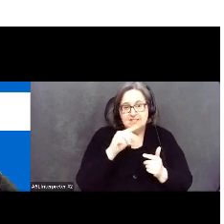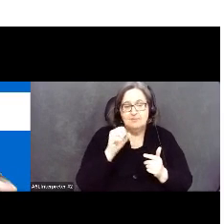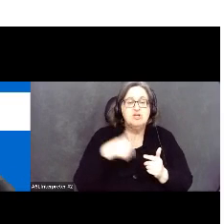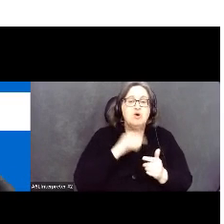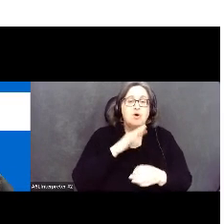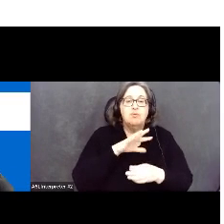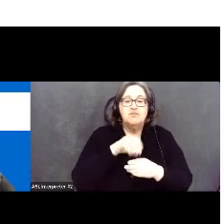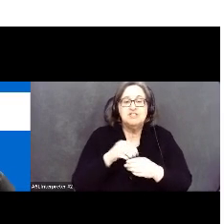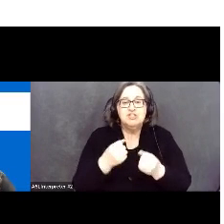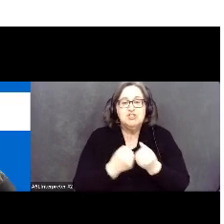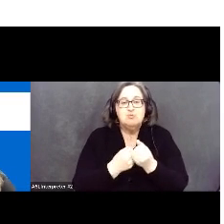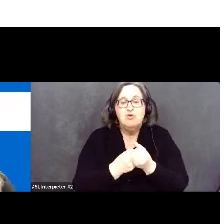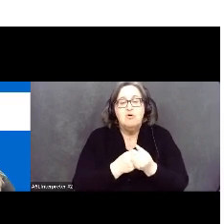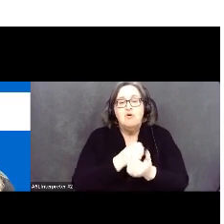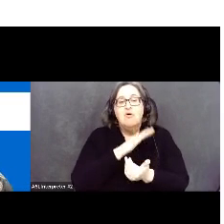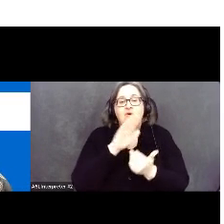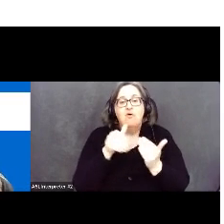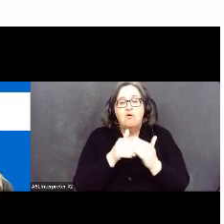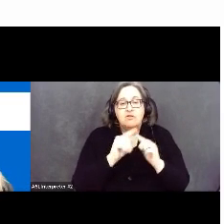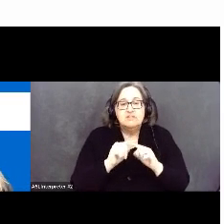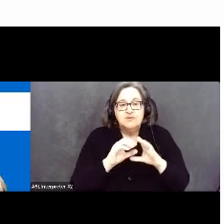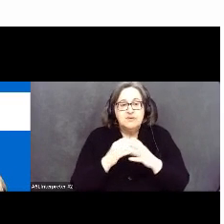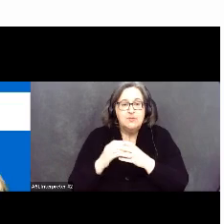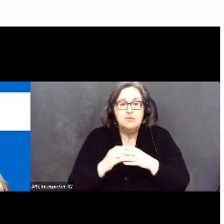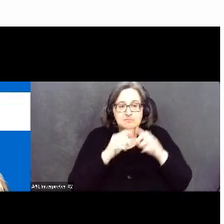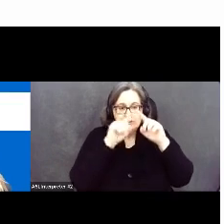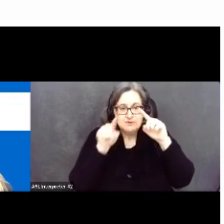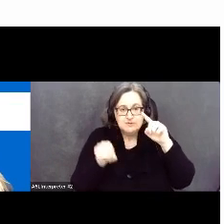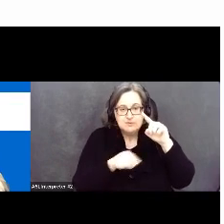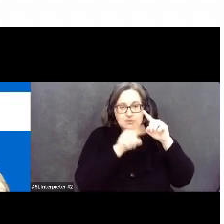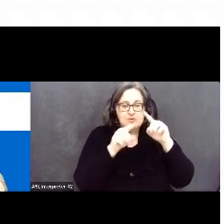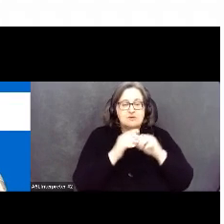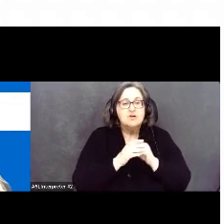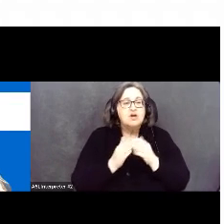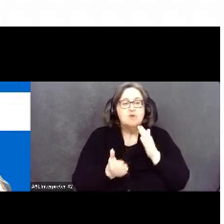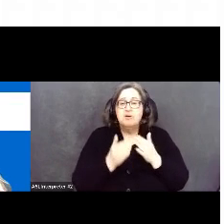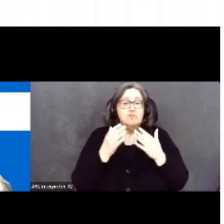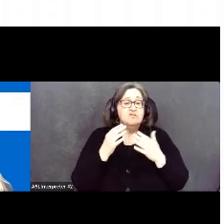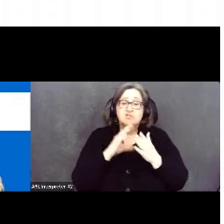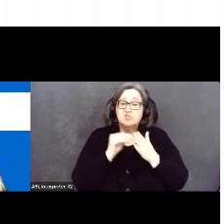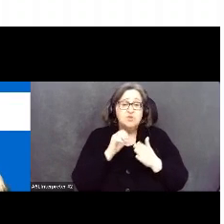support all of these other little circles here. Sometimes a student may not recover. We tend to